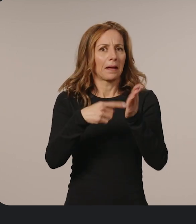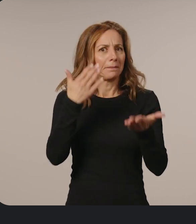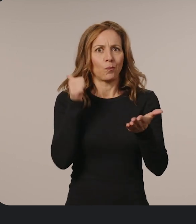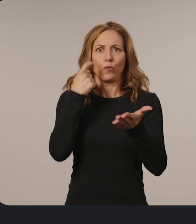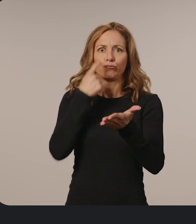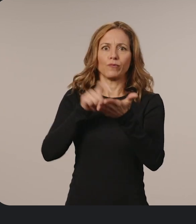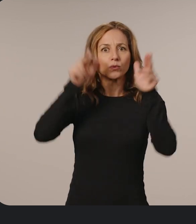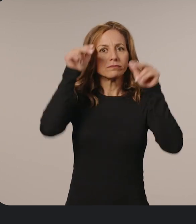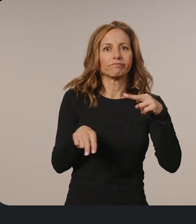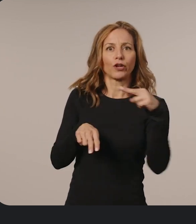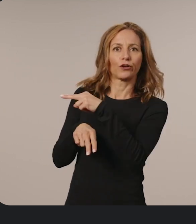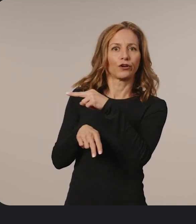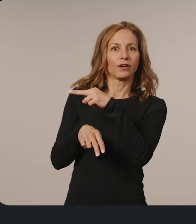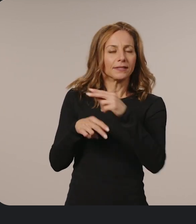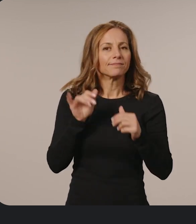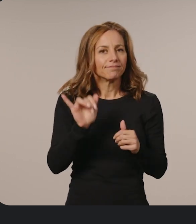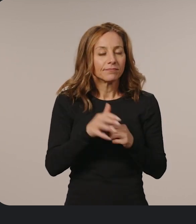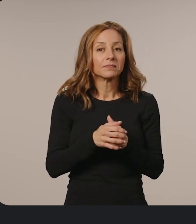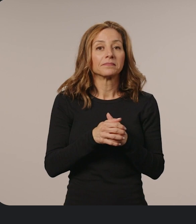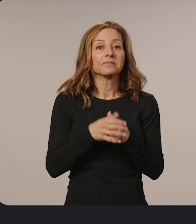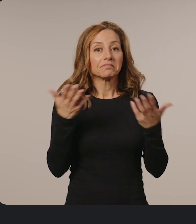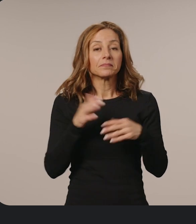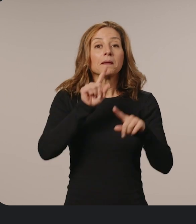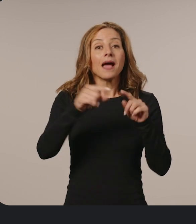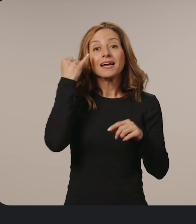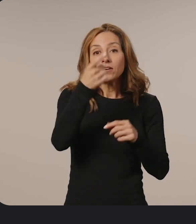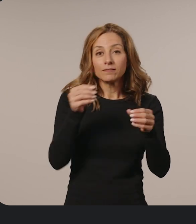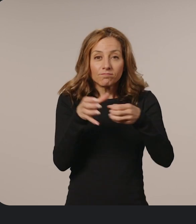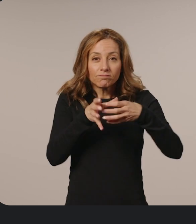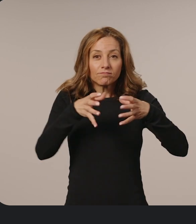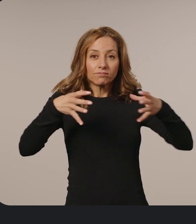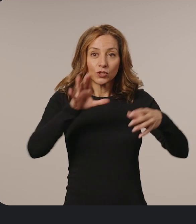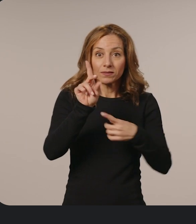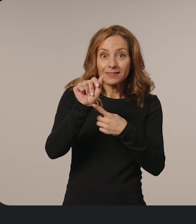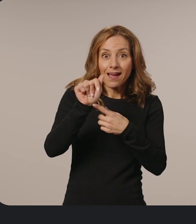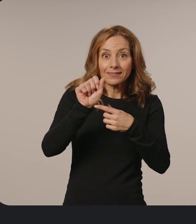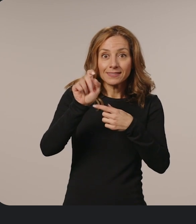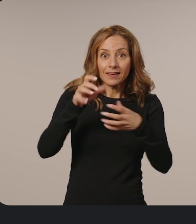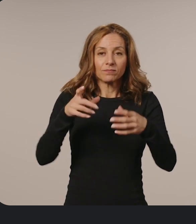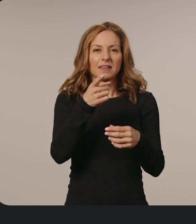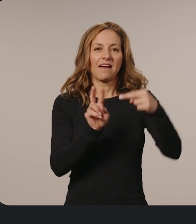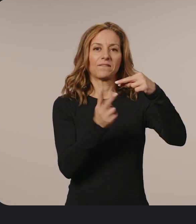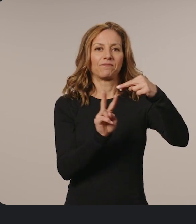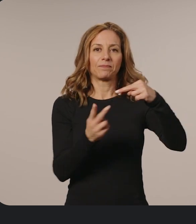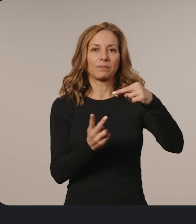Your model won't recognize a horse that looks like this, facing right. But if you augment your data set to randomly flip